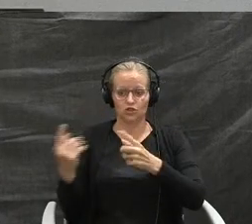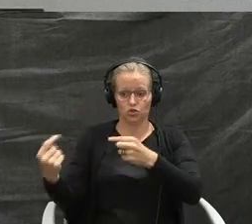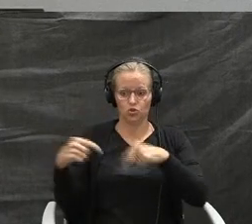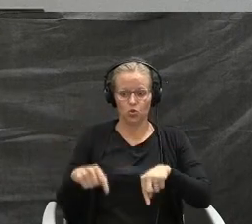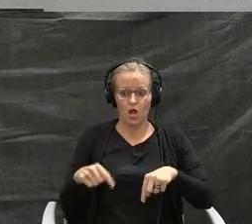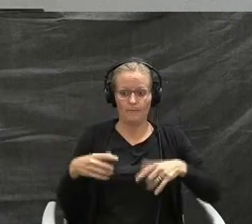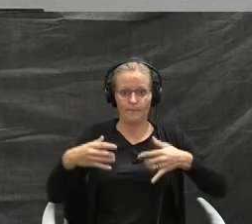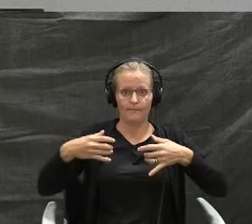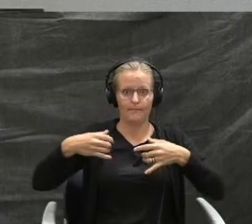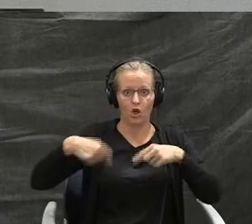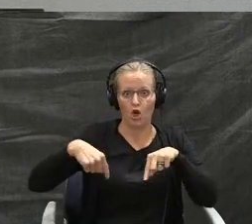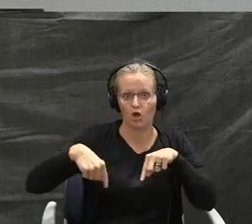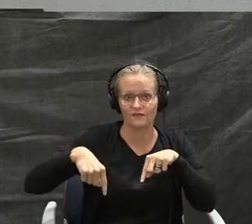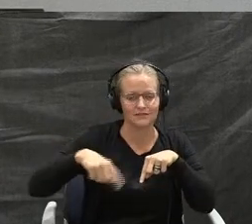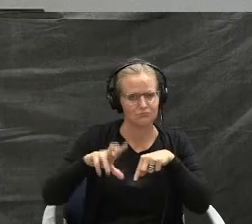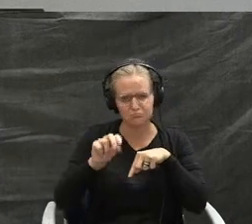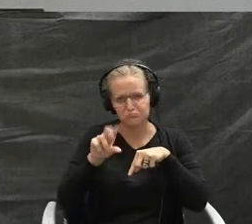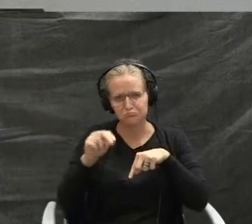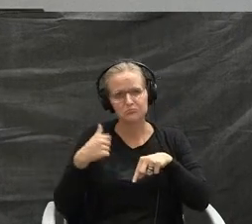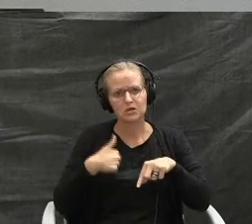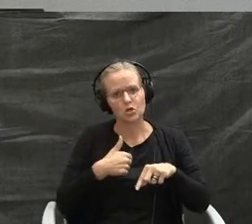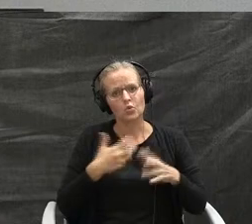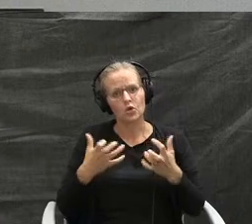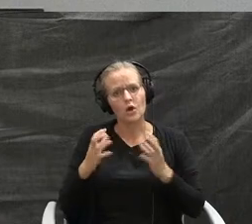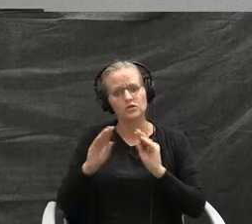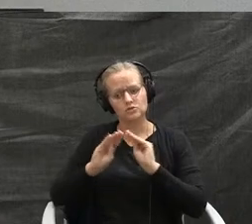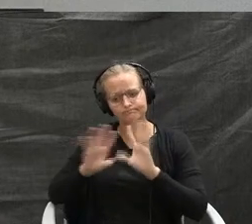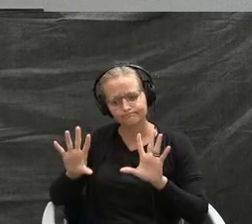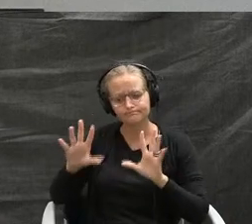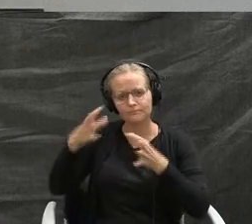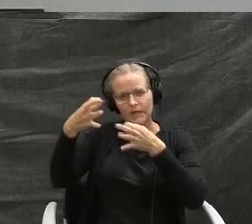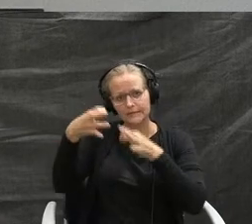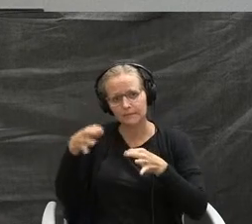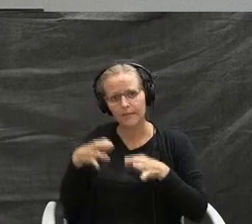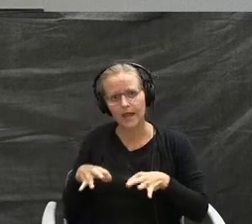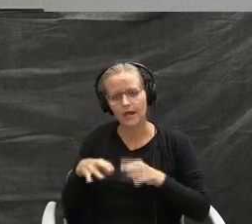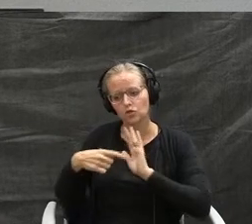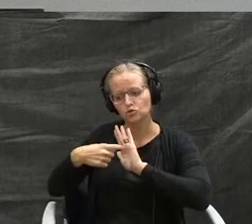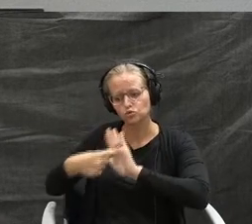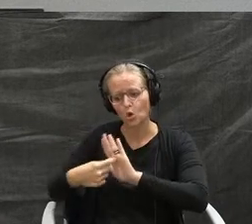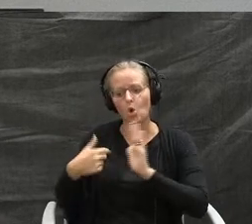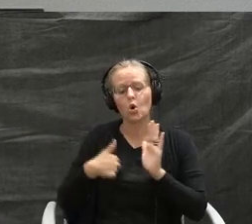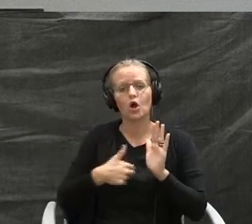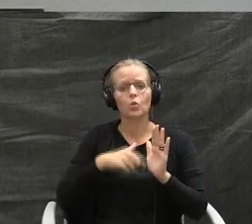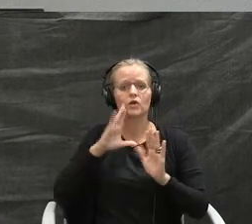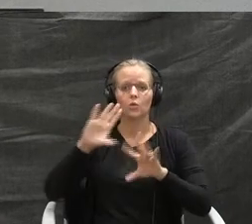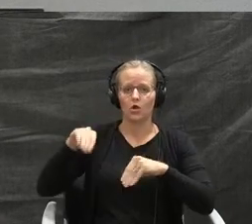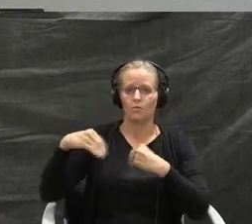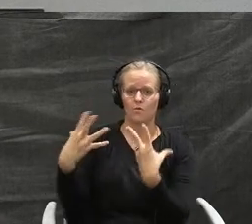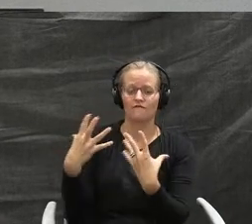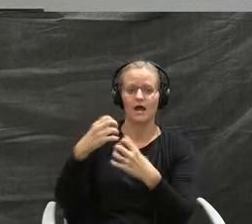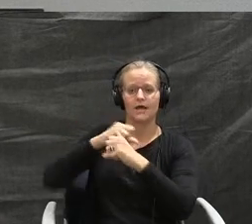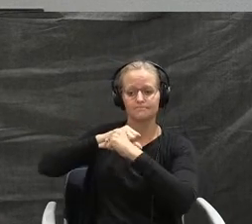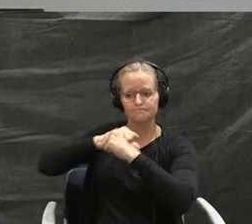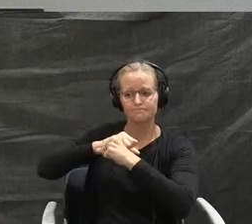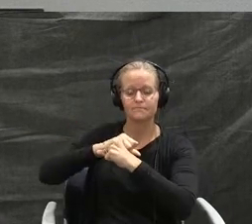if they can see the great steps were going to take to keep everybody safe, they will be more confident and then we'll